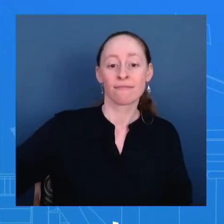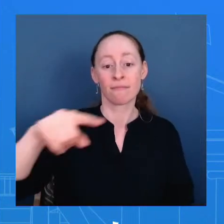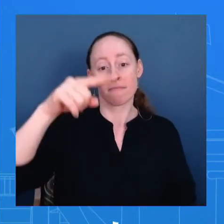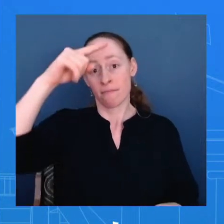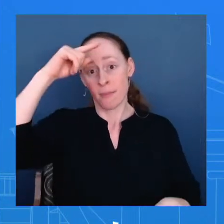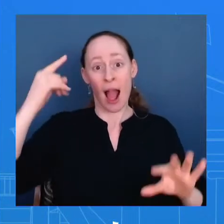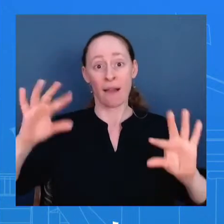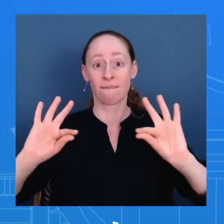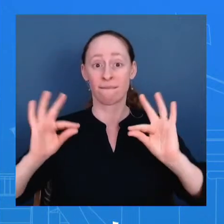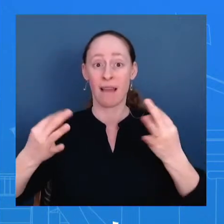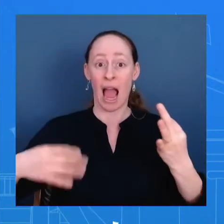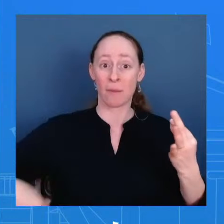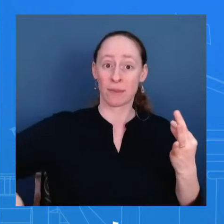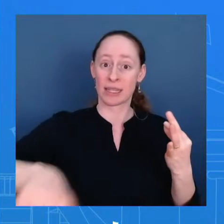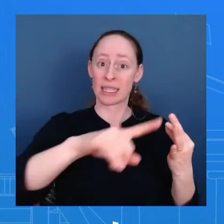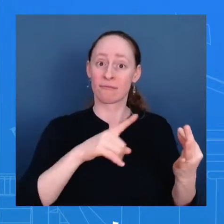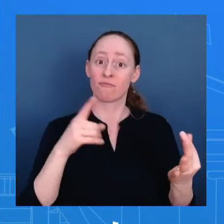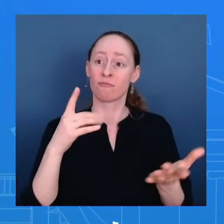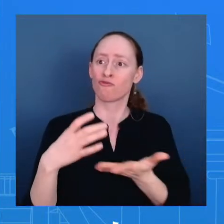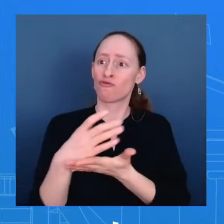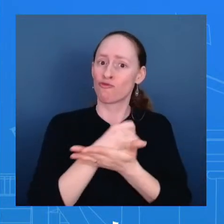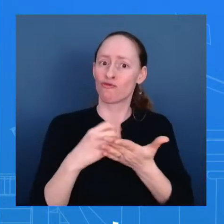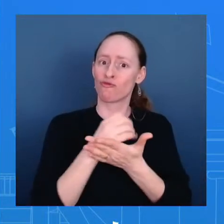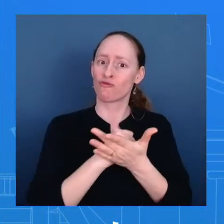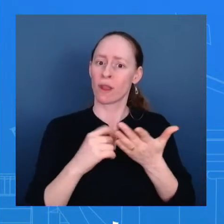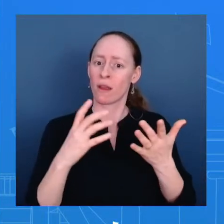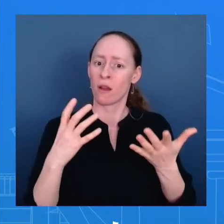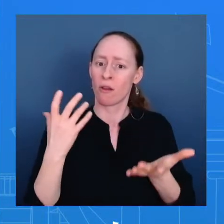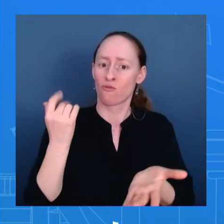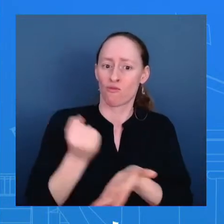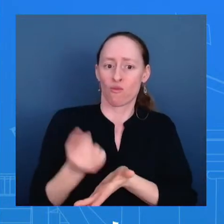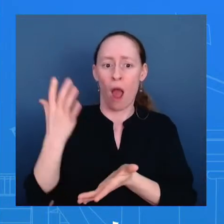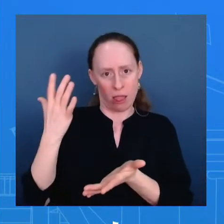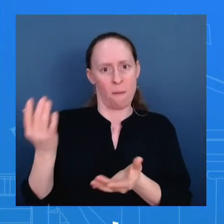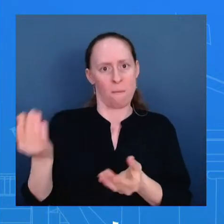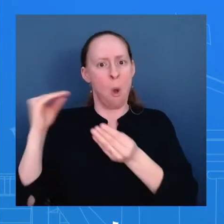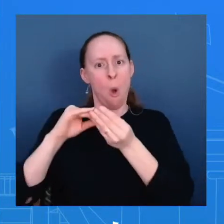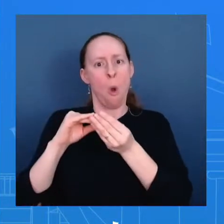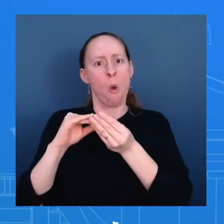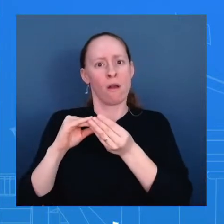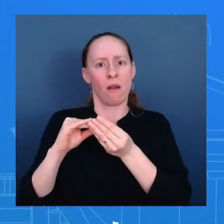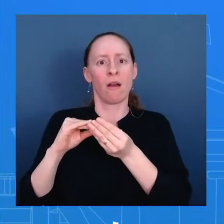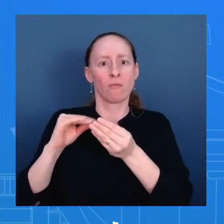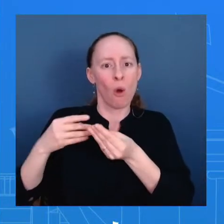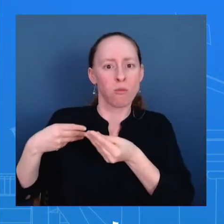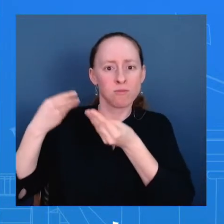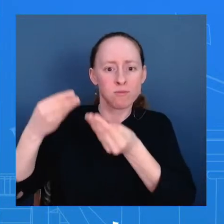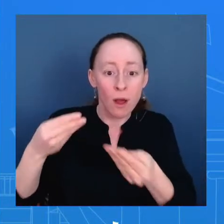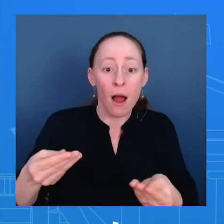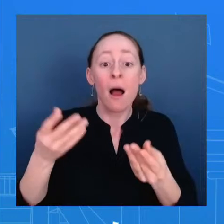for African Americans; and in 2023, we hit the lowest Black unemployment data on record.